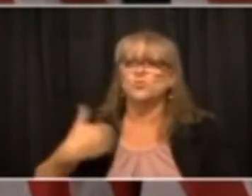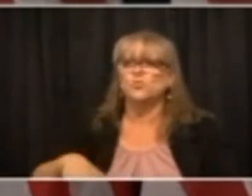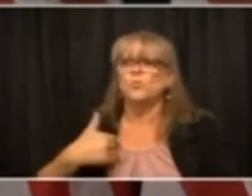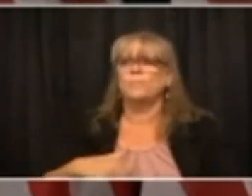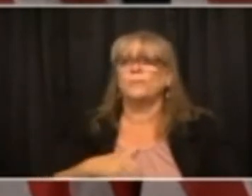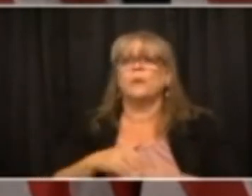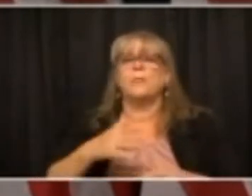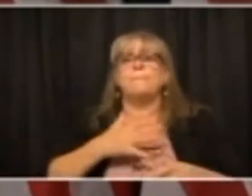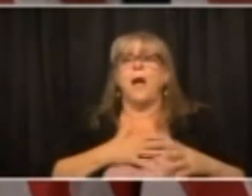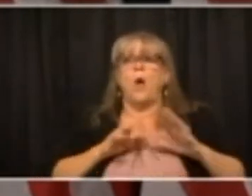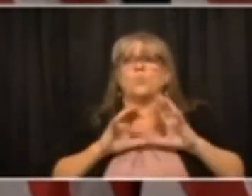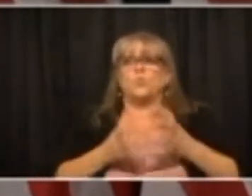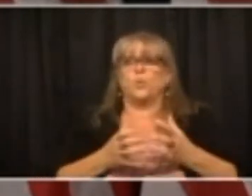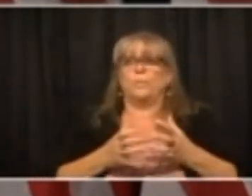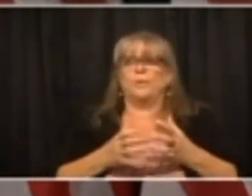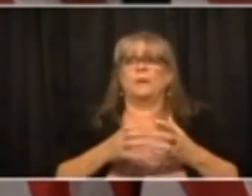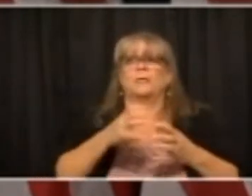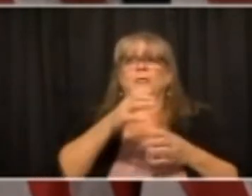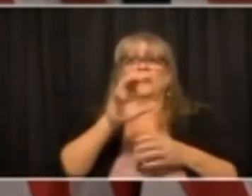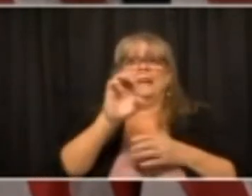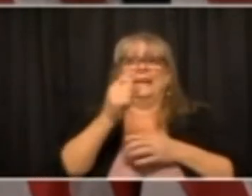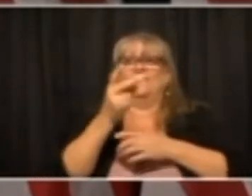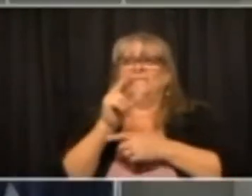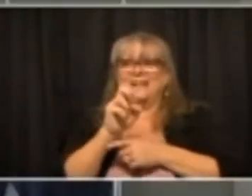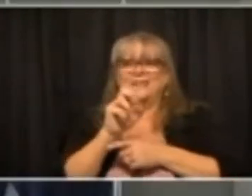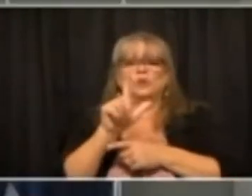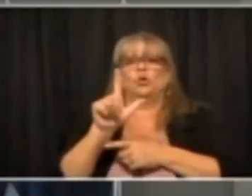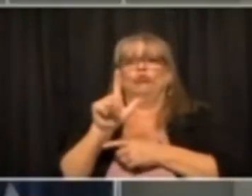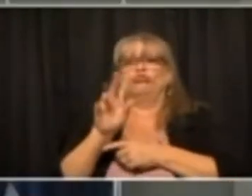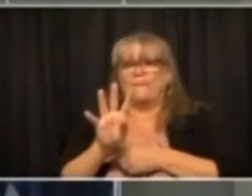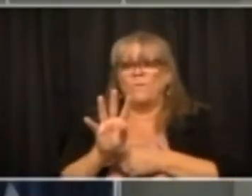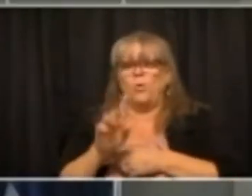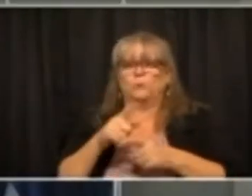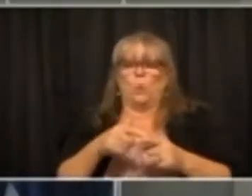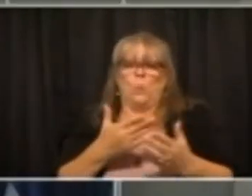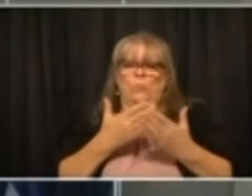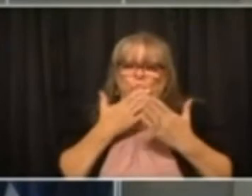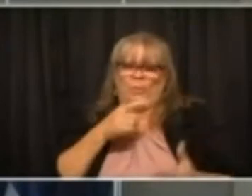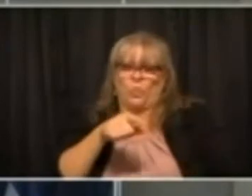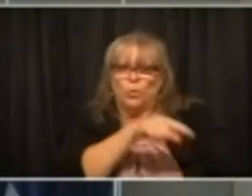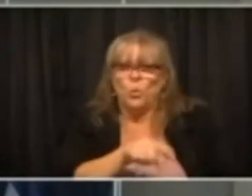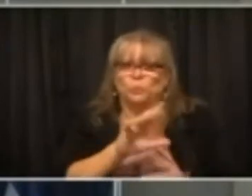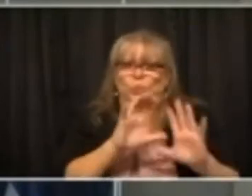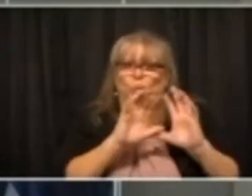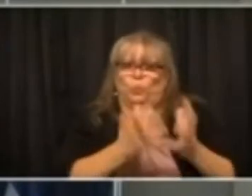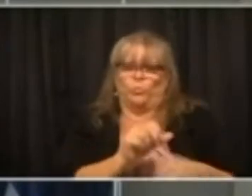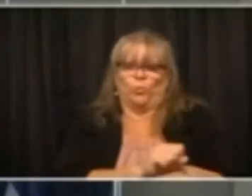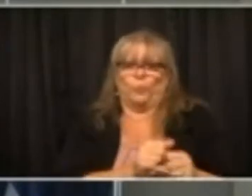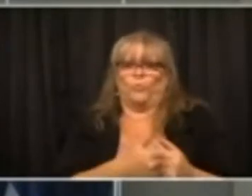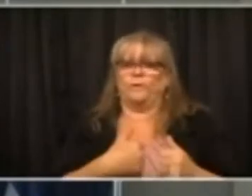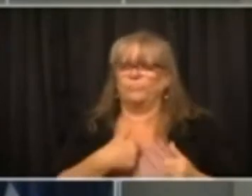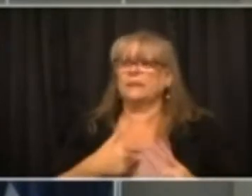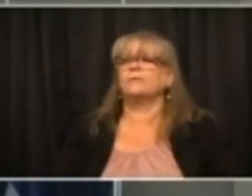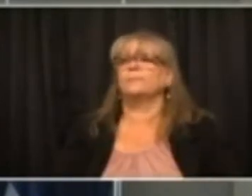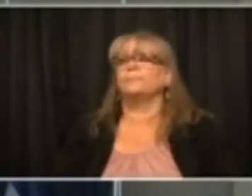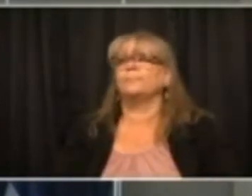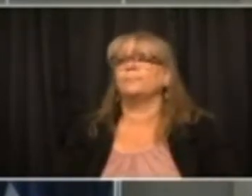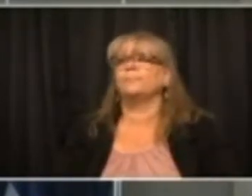richards thank you thank you we're also joined by director hilkey department of public safety thank you